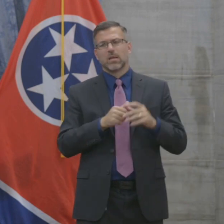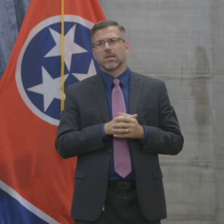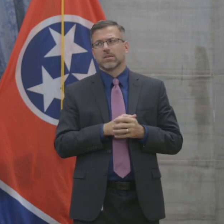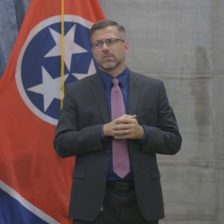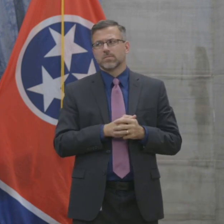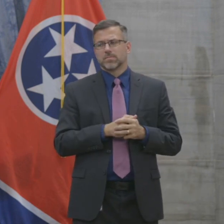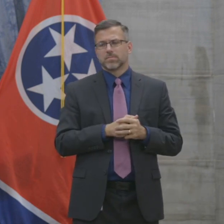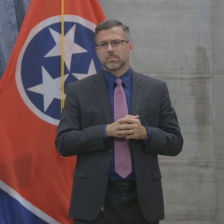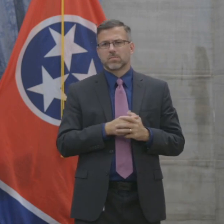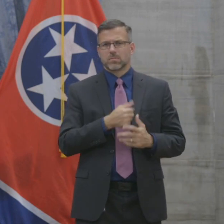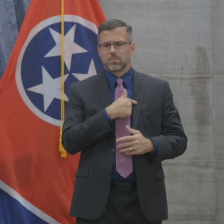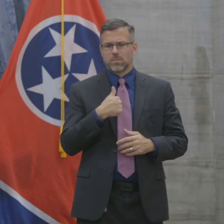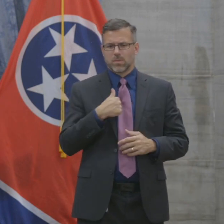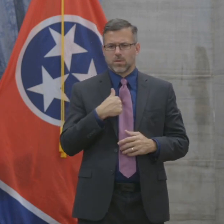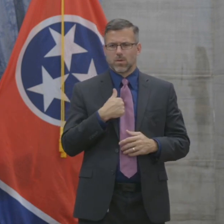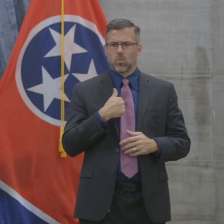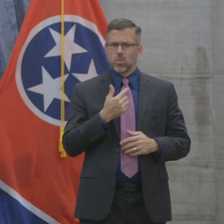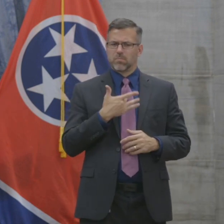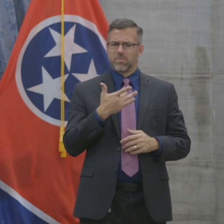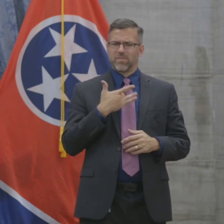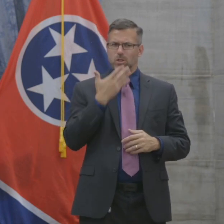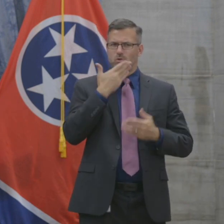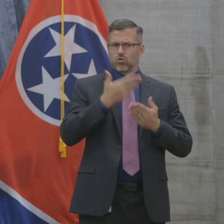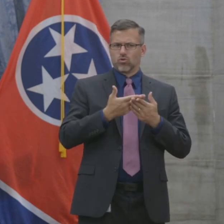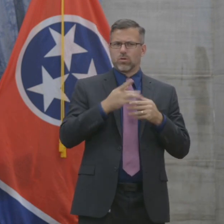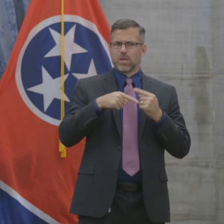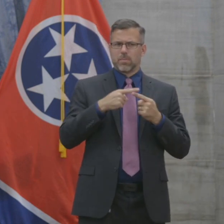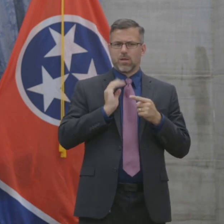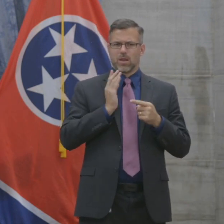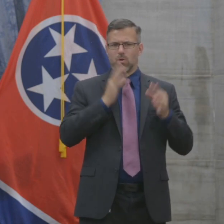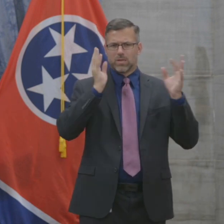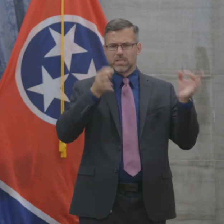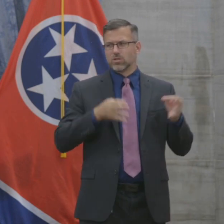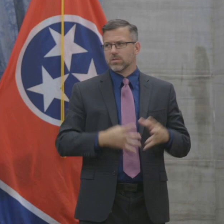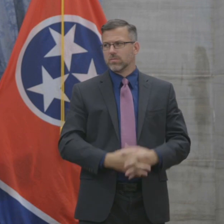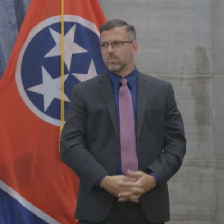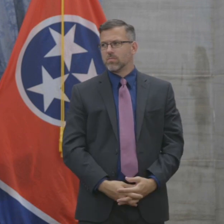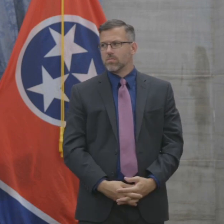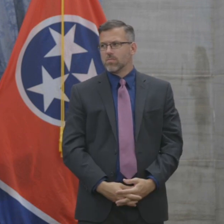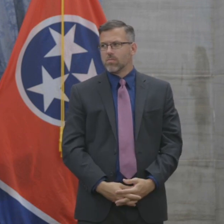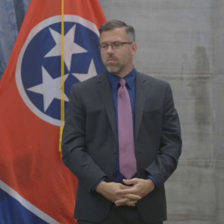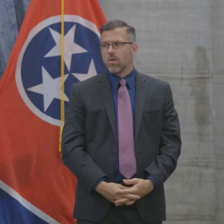just to determine whether or not the statute as it exists is